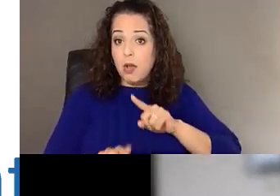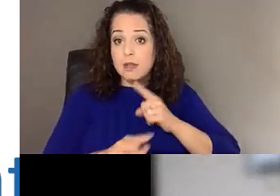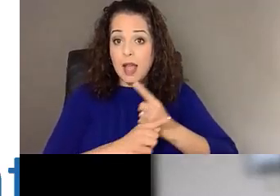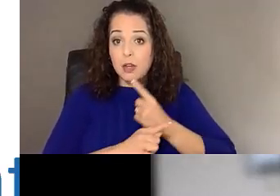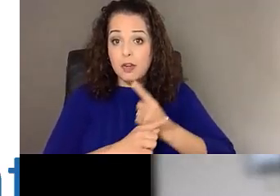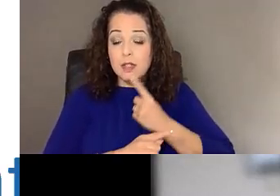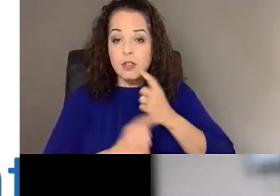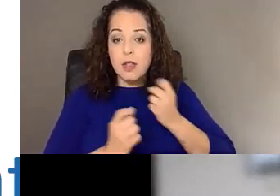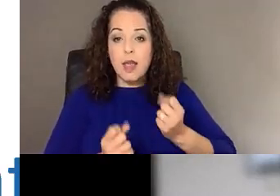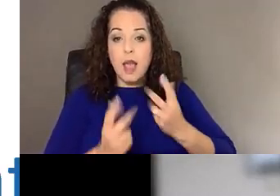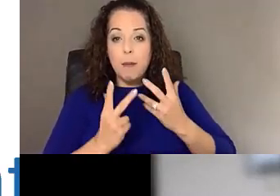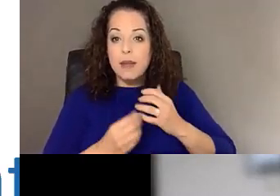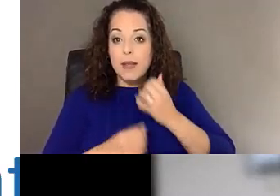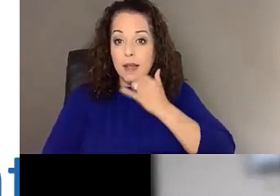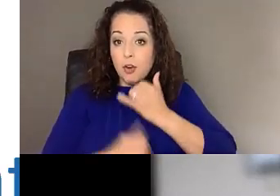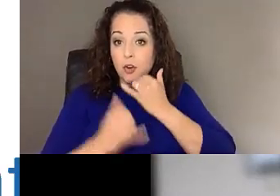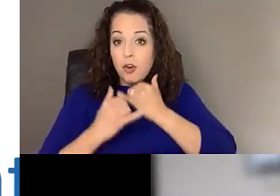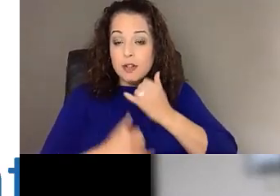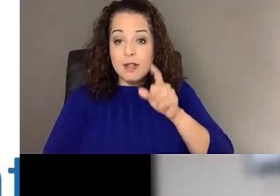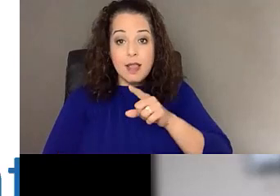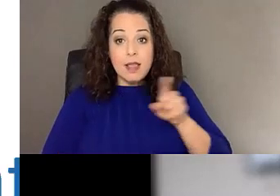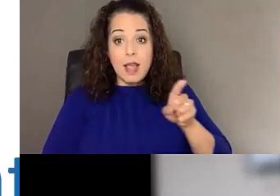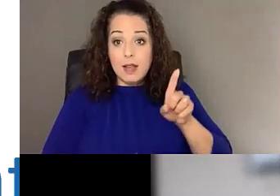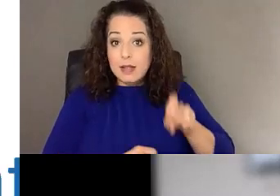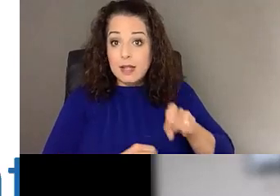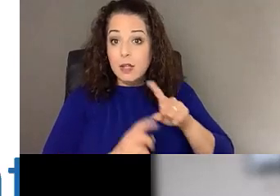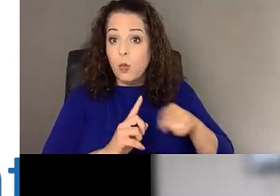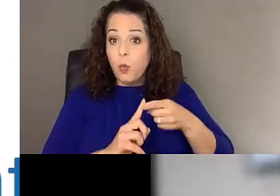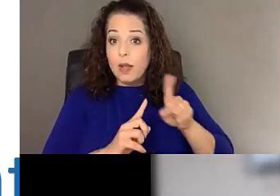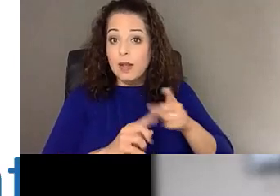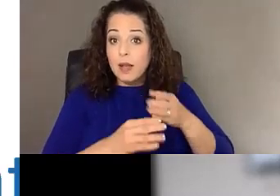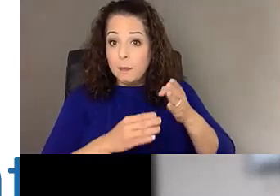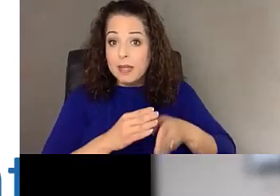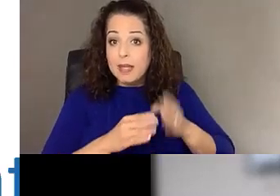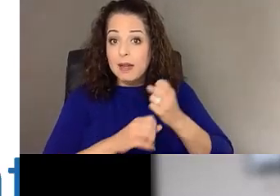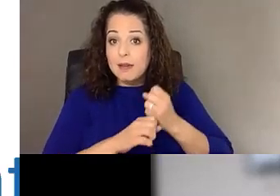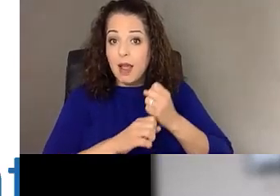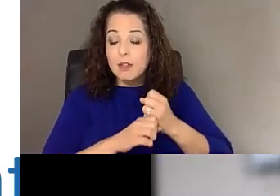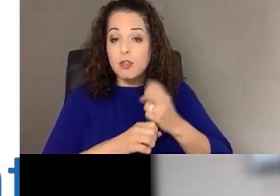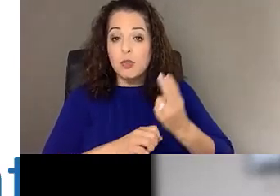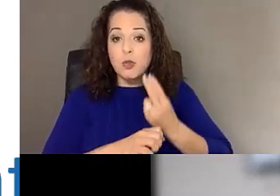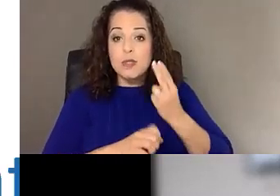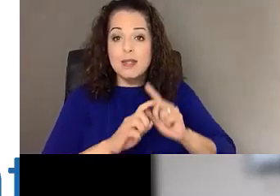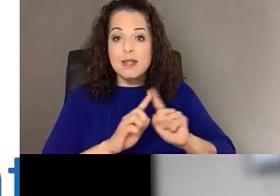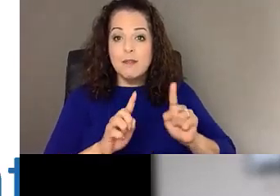that participants made when completing tasks using various data visualizations.